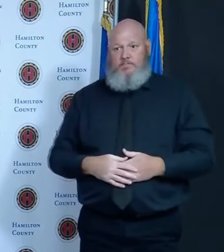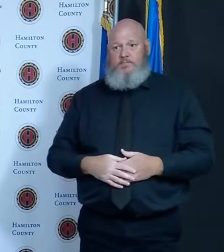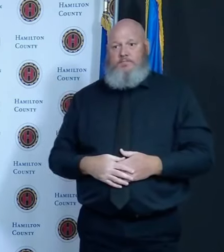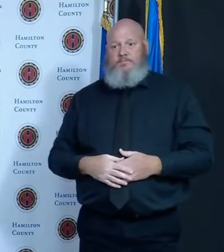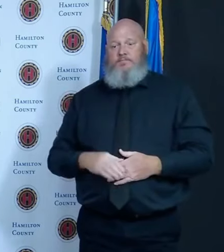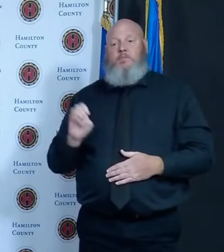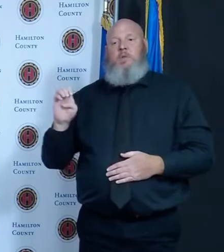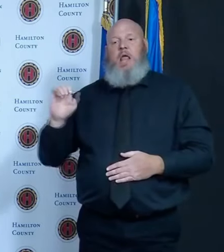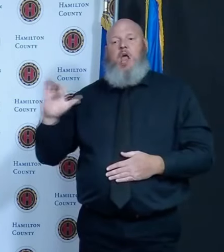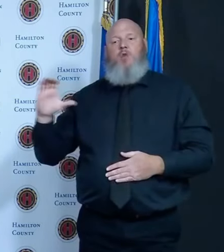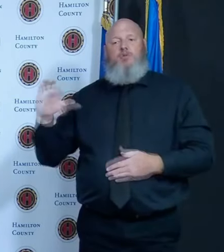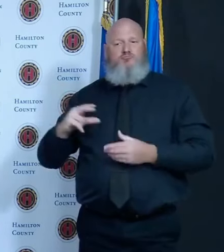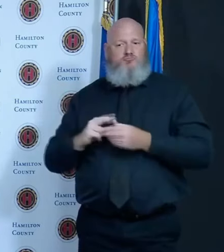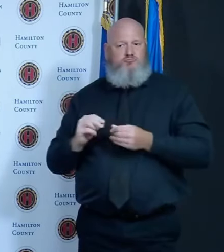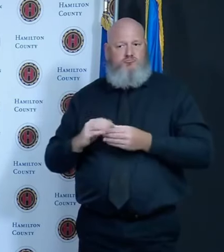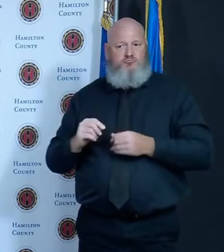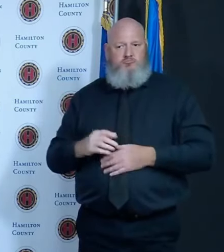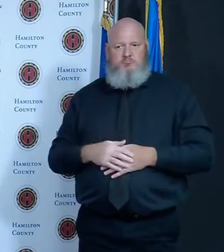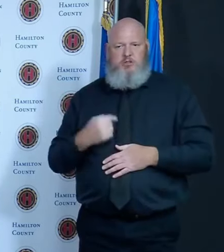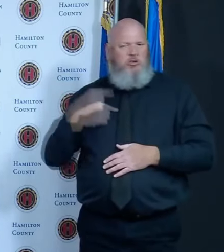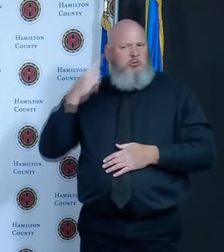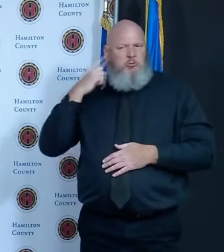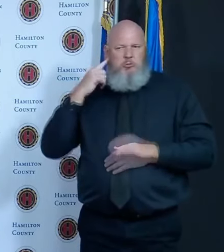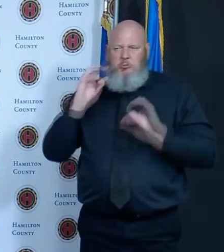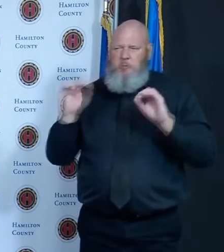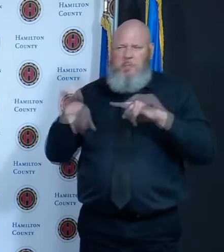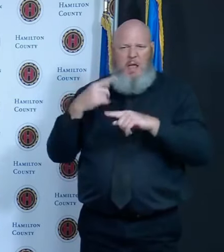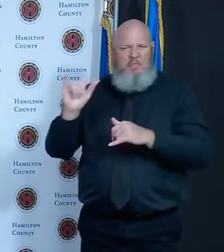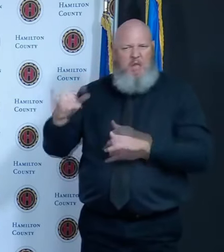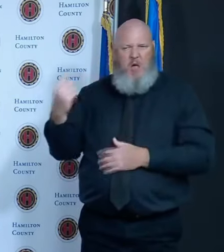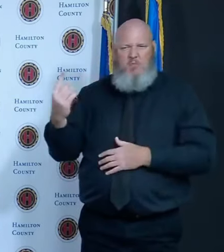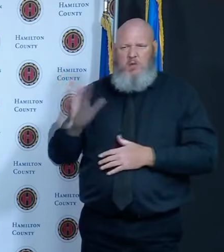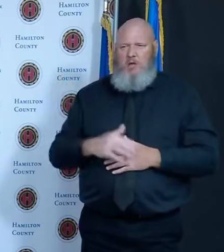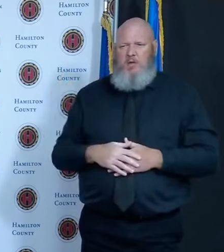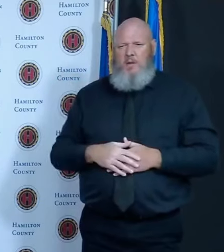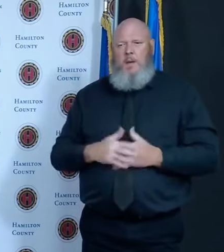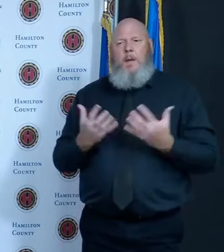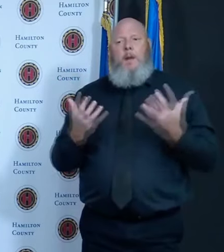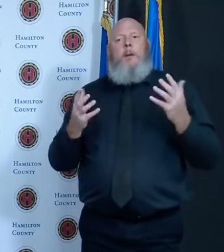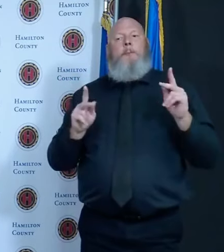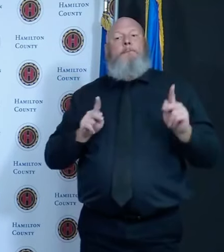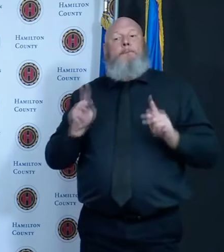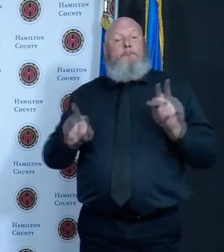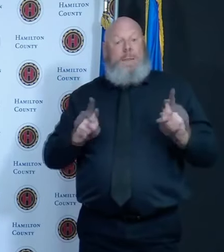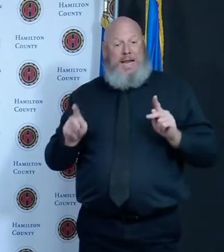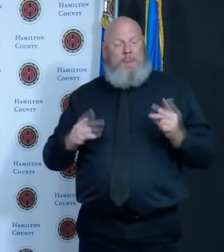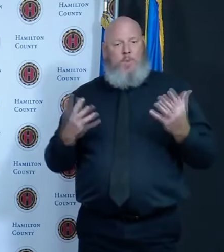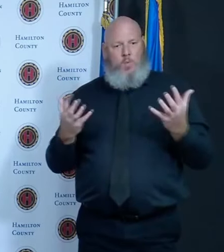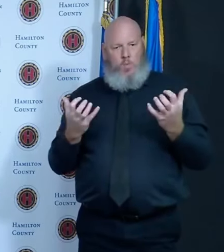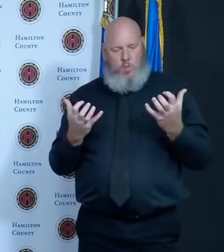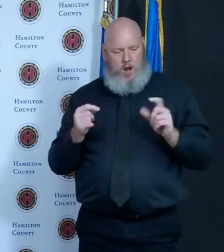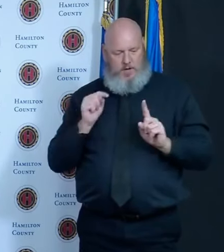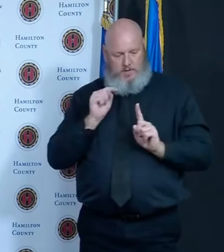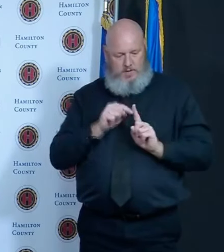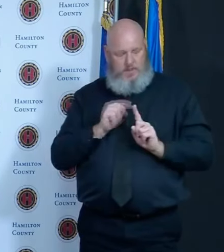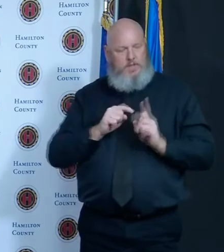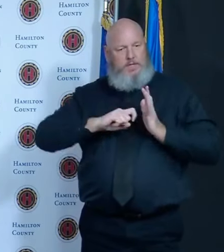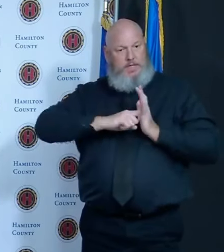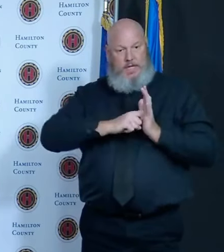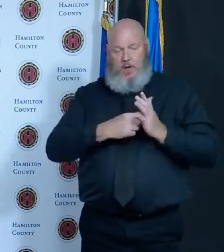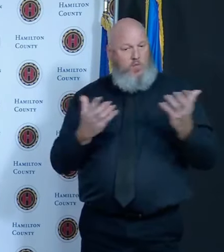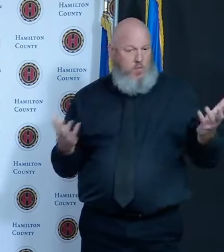open as quickly as safe and as safely as possible that's what I have heard and Jay I would I